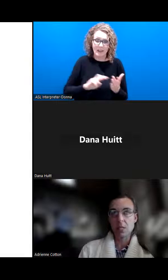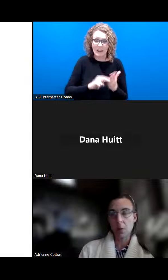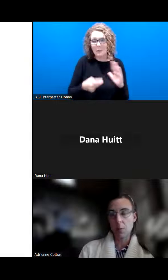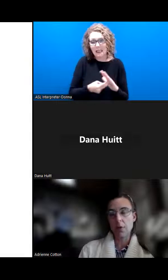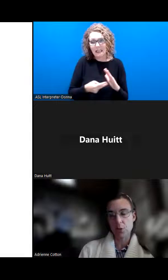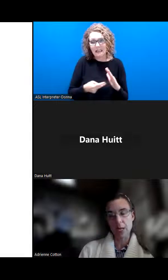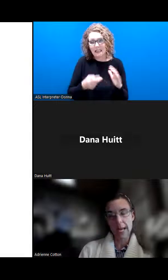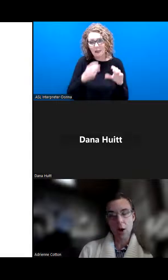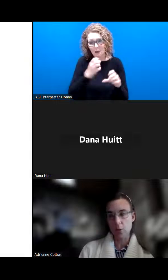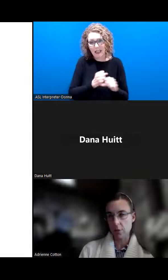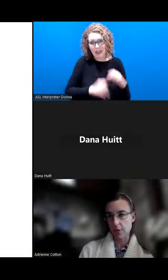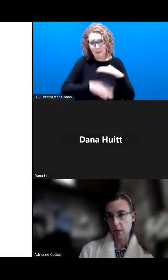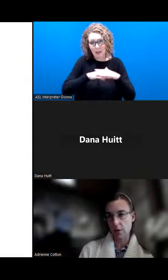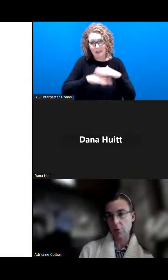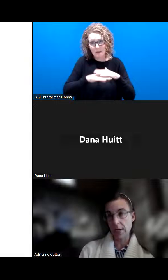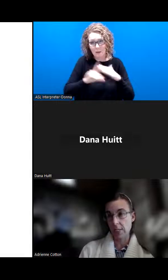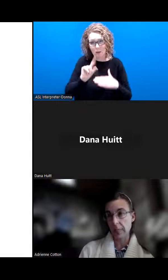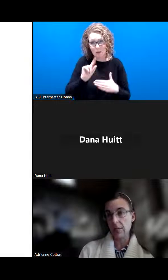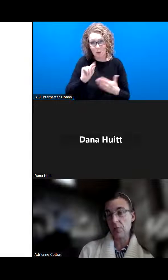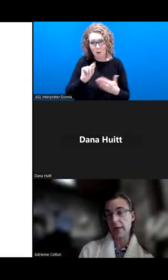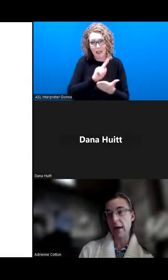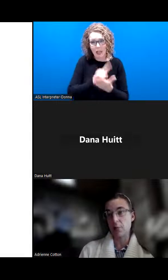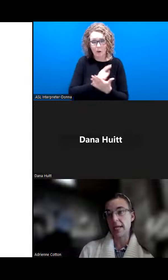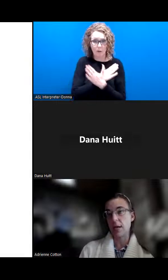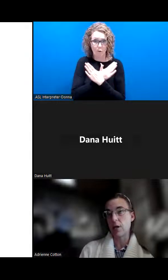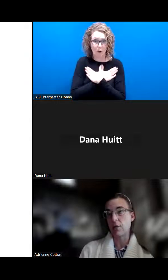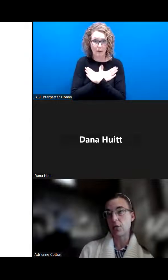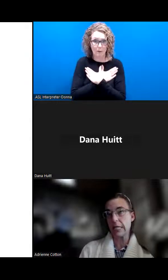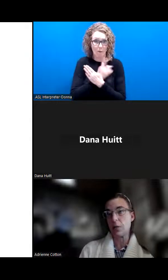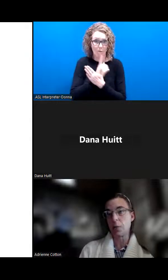And a lot of caregivers that I know have similar